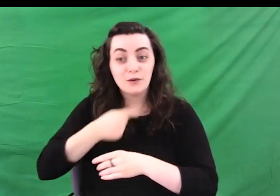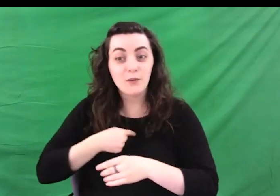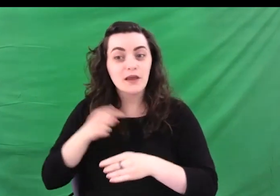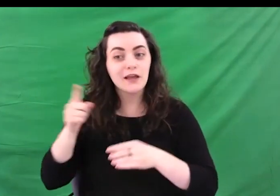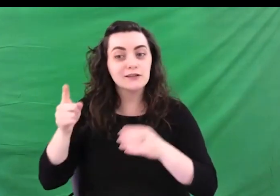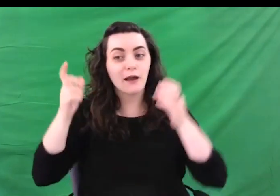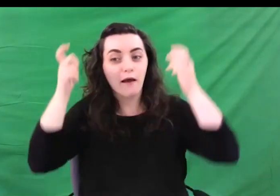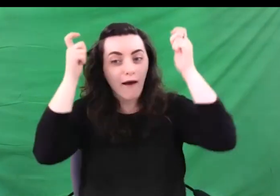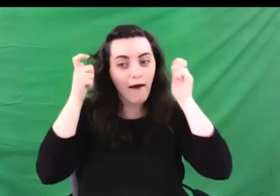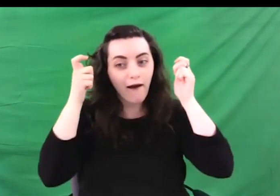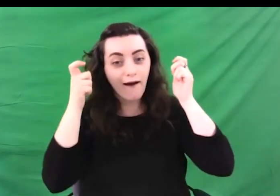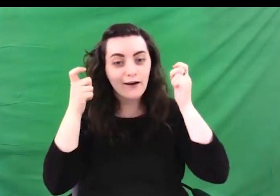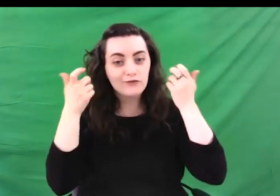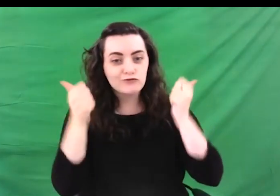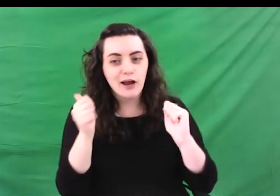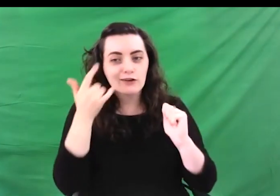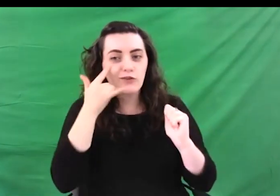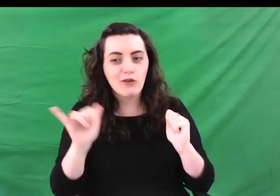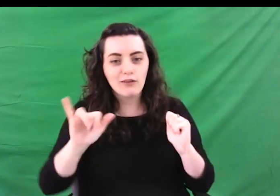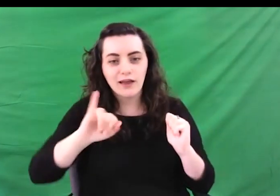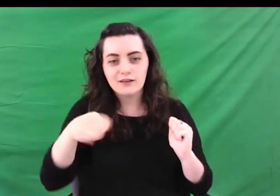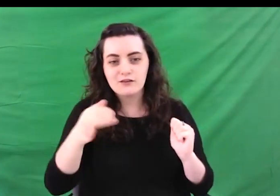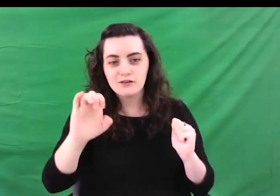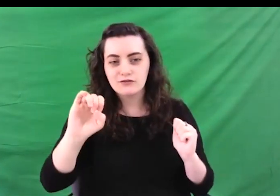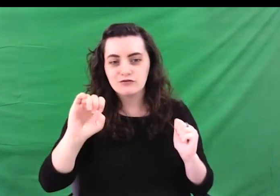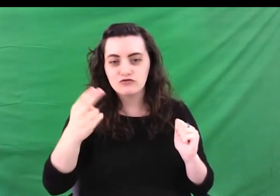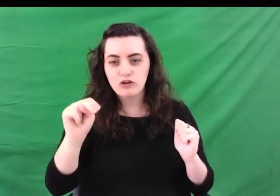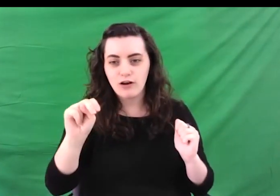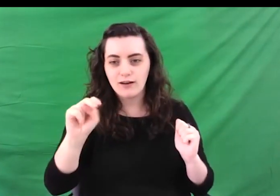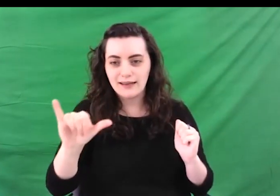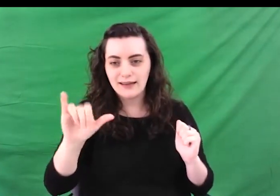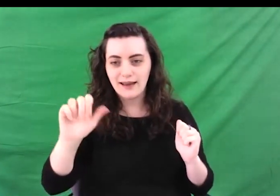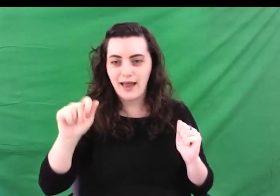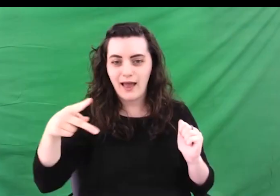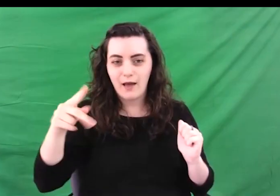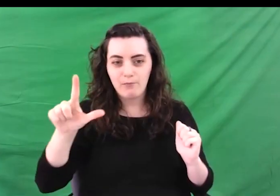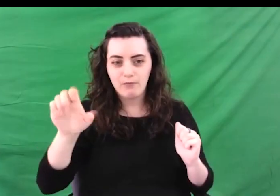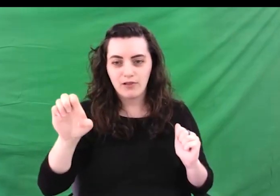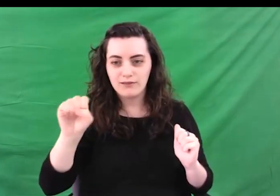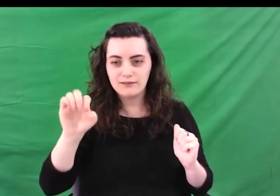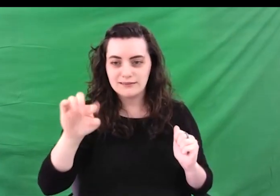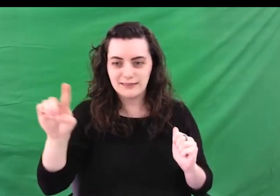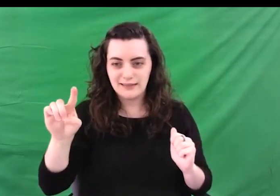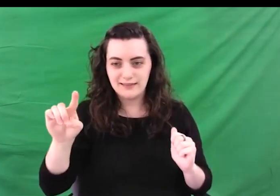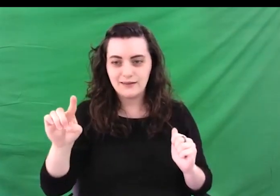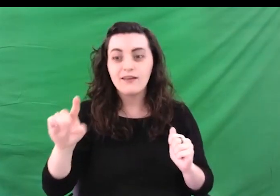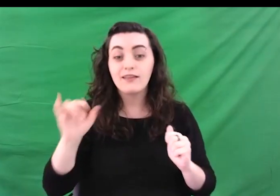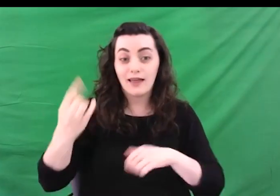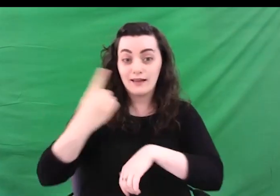to be Johnny Appleseed. We were actually making play-doh that day, but she had recently learned about Johnny Appleseed.